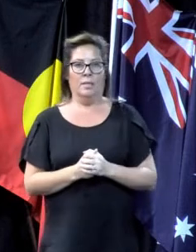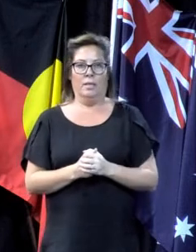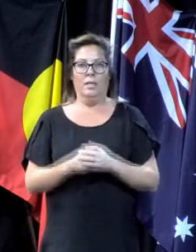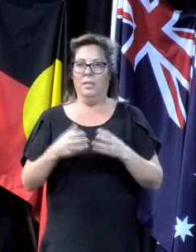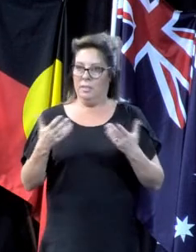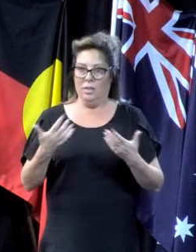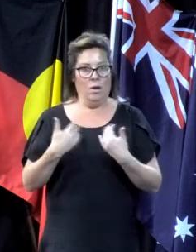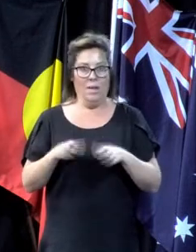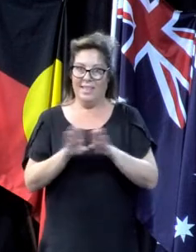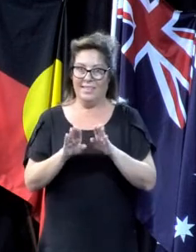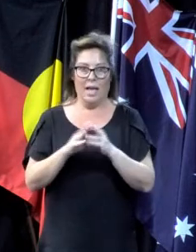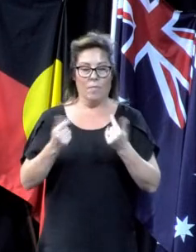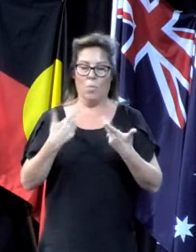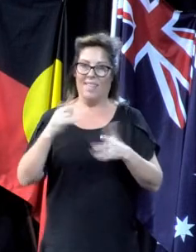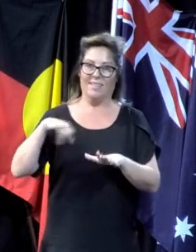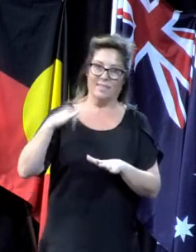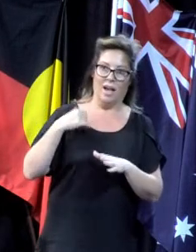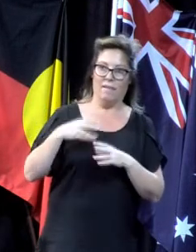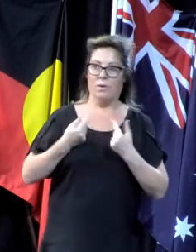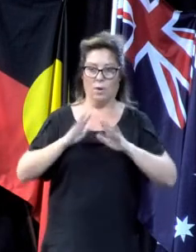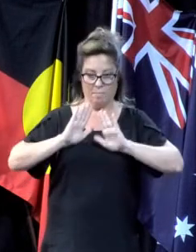ensure that we’re ongoing with our professional learning because the